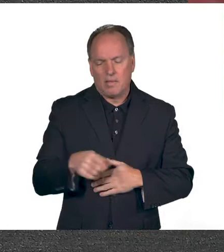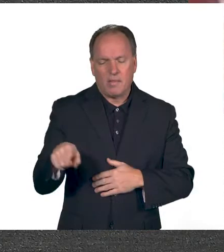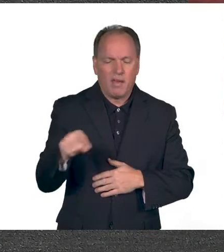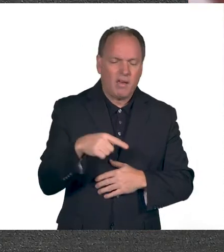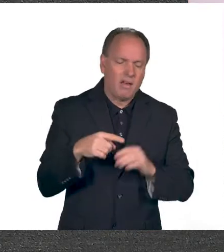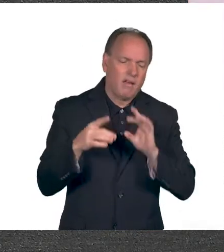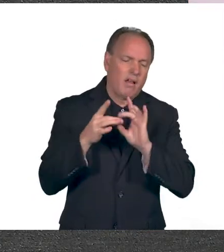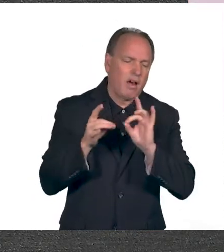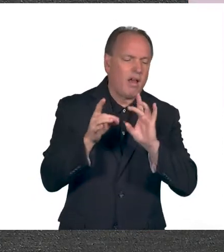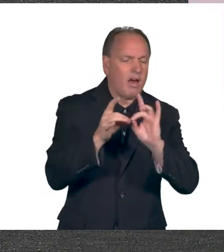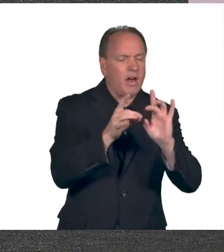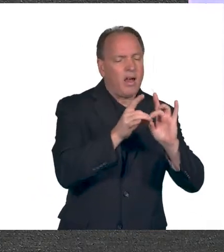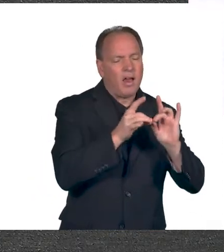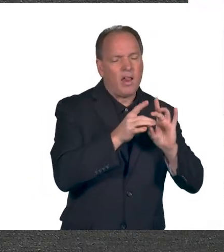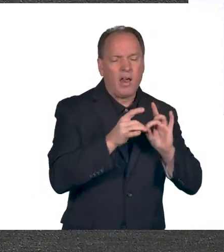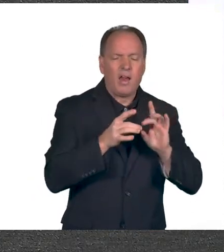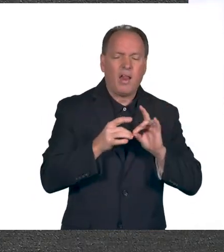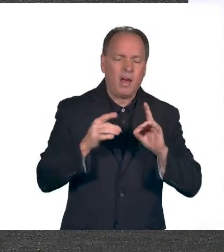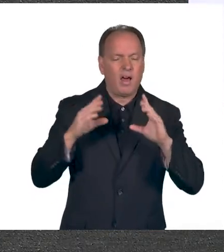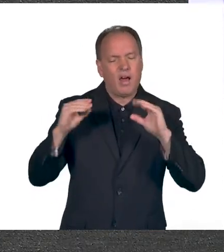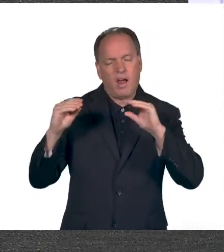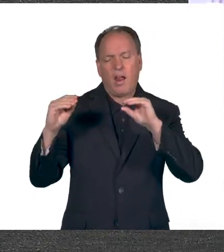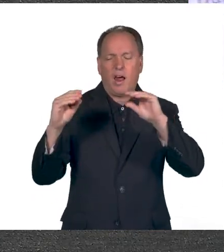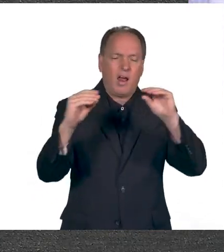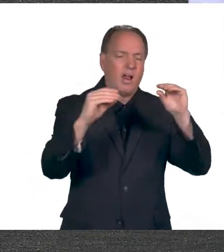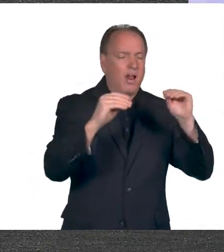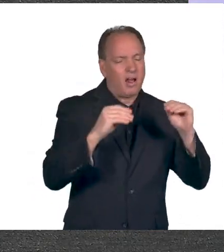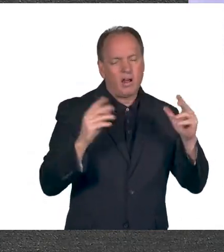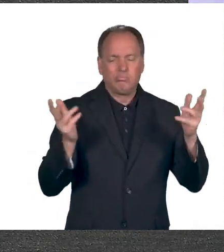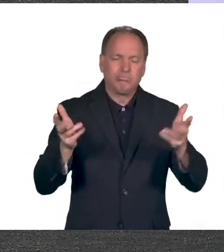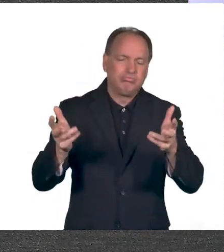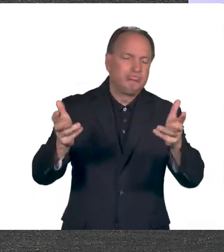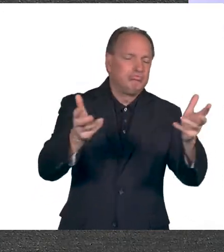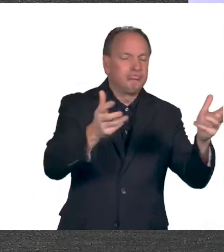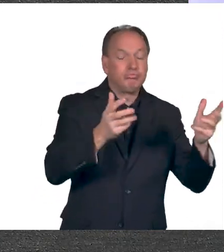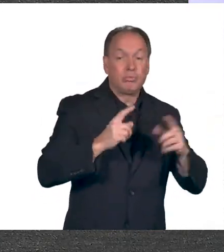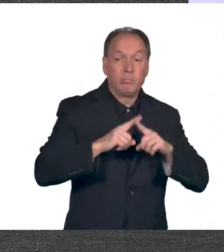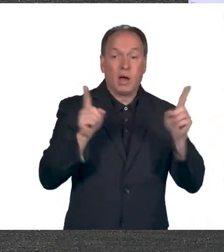They tweet and they titter. They chat and they chitter,